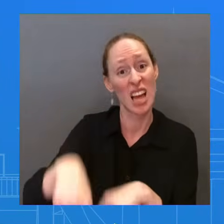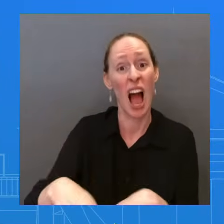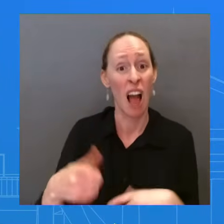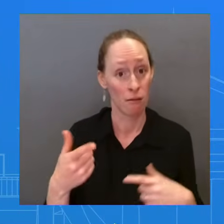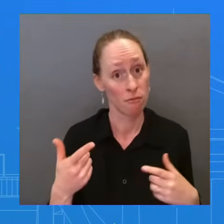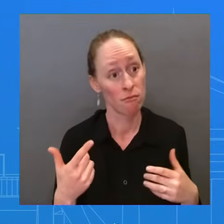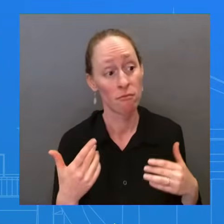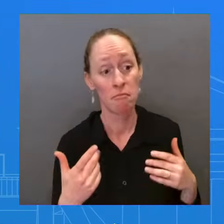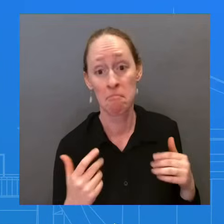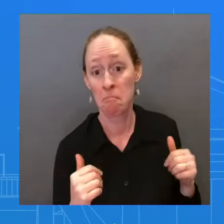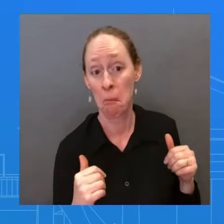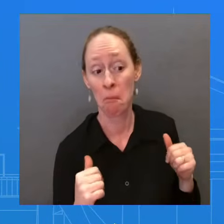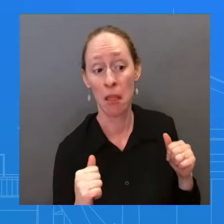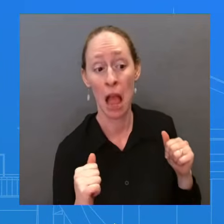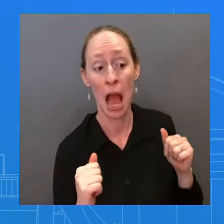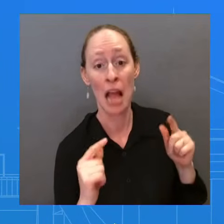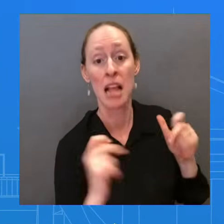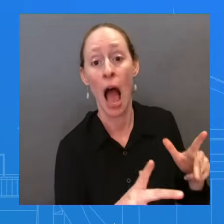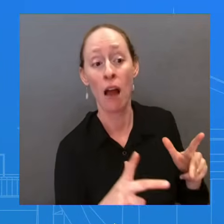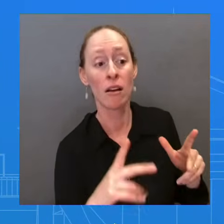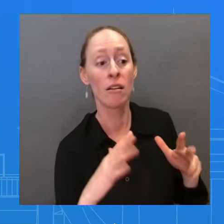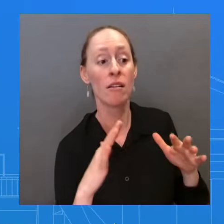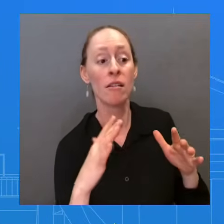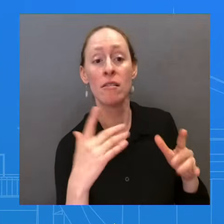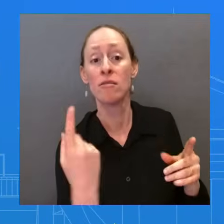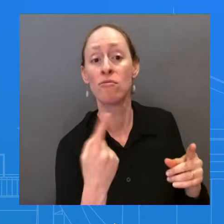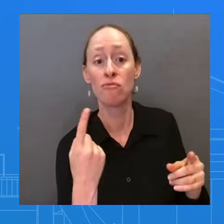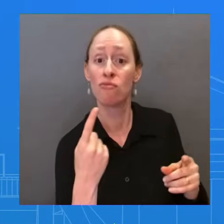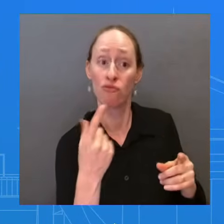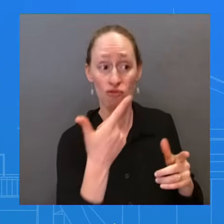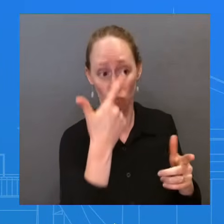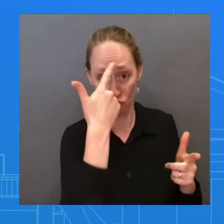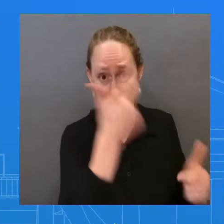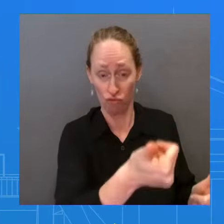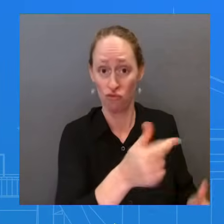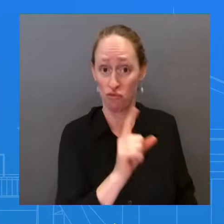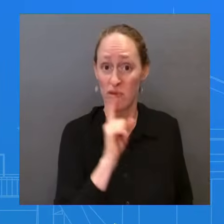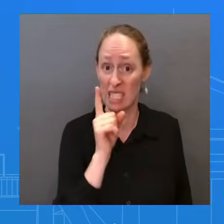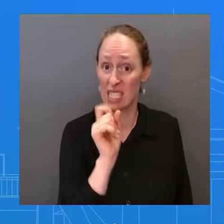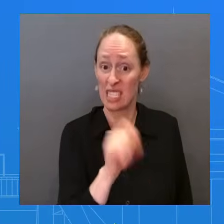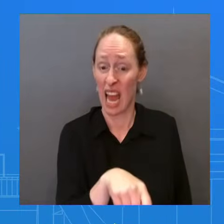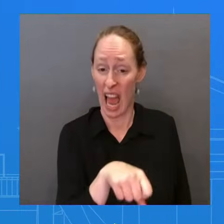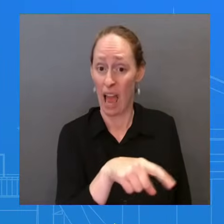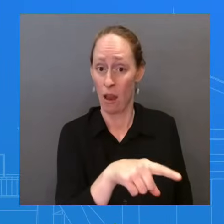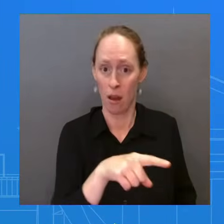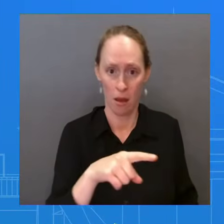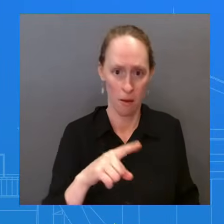Because they're running out of springtime to start a spring offensive. Mr. Kirby: It's going to be up to President Zelenskyy. Yeah, I meant whenever.